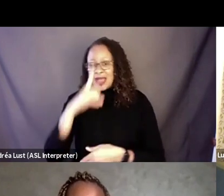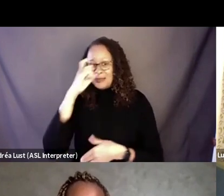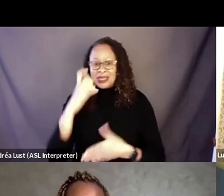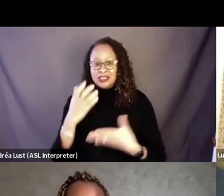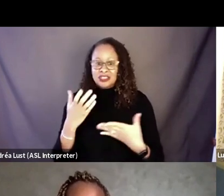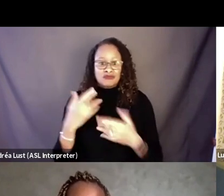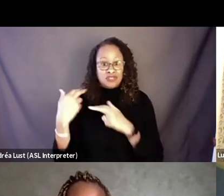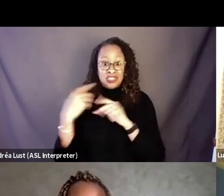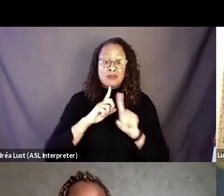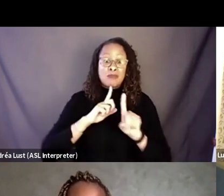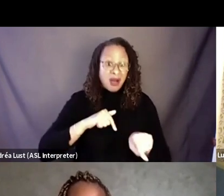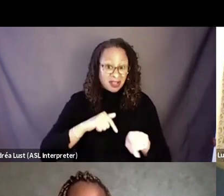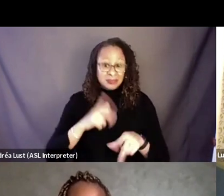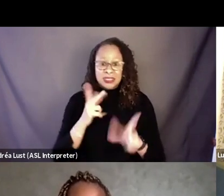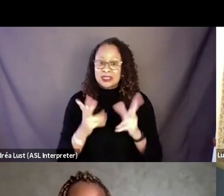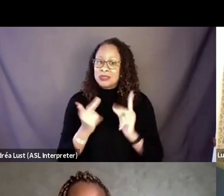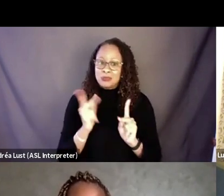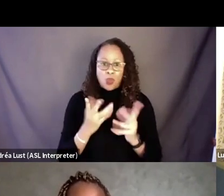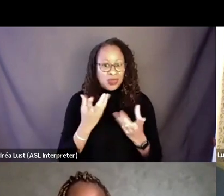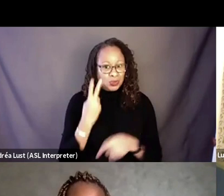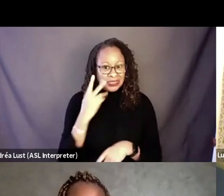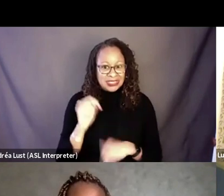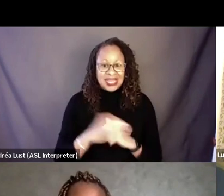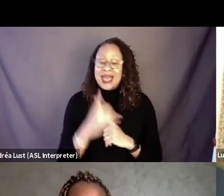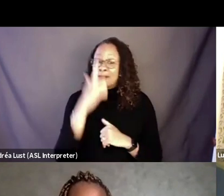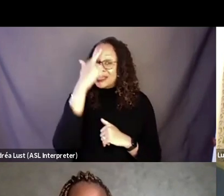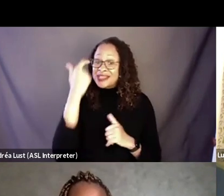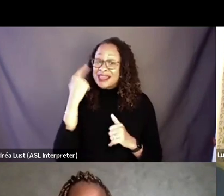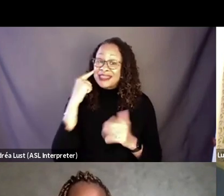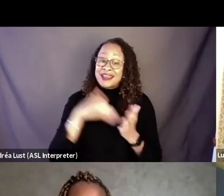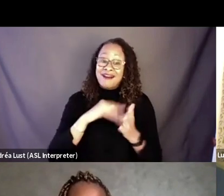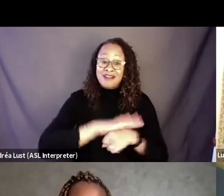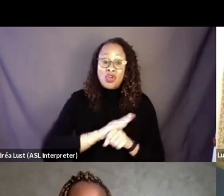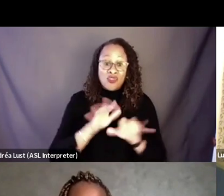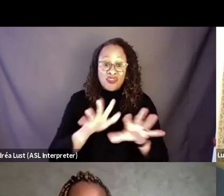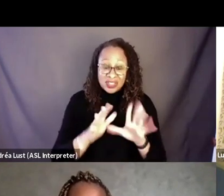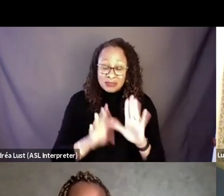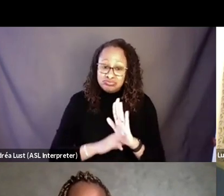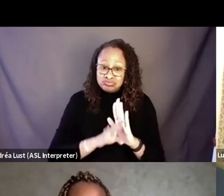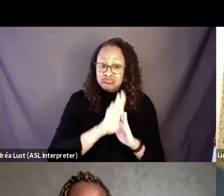Yeah and it was, and I think because again, because of the COVID surge the second wave and everything,